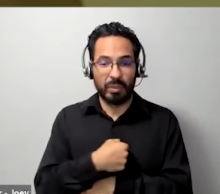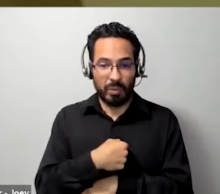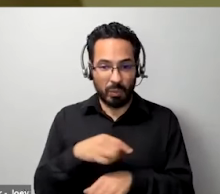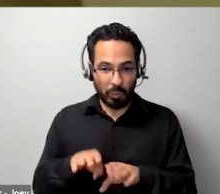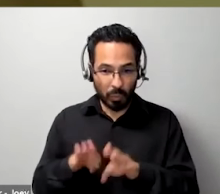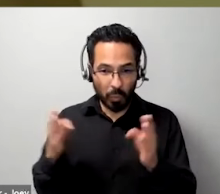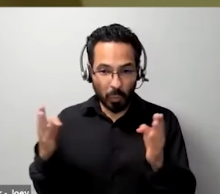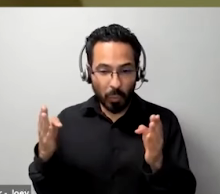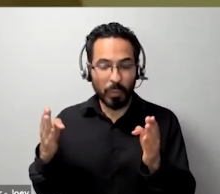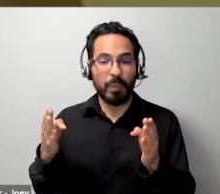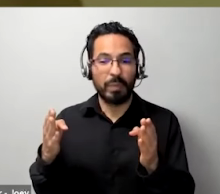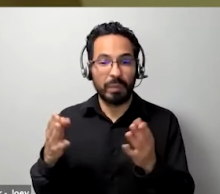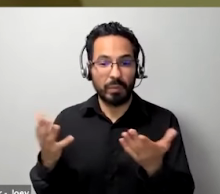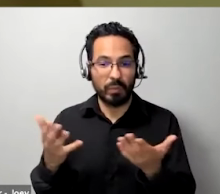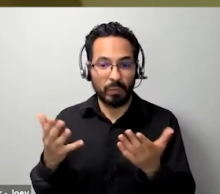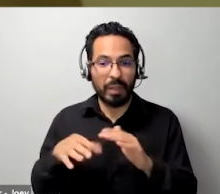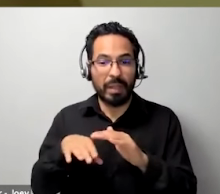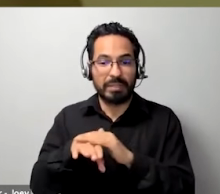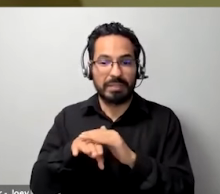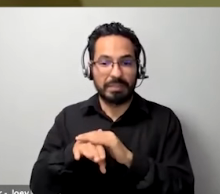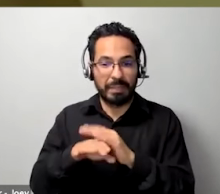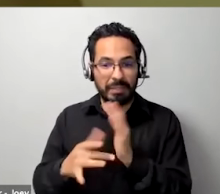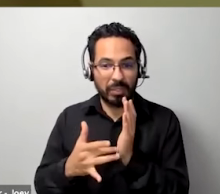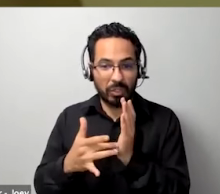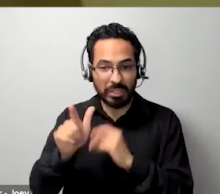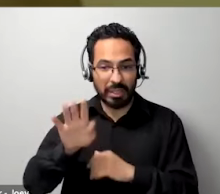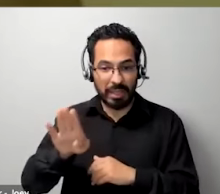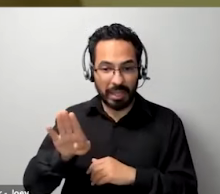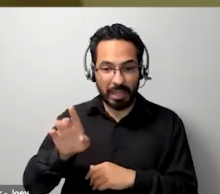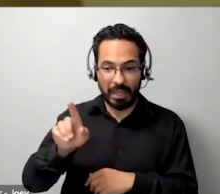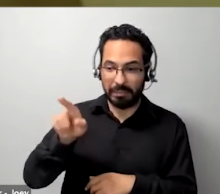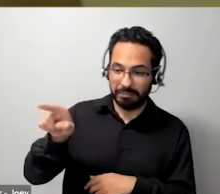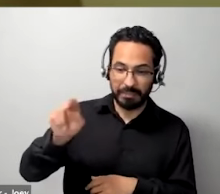and innovation lab in New Jersey. And that has been a game changer for us.